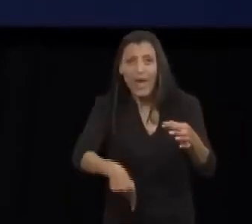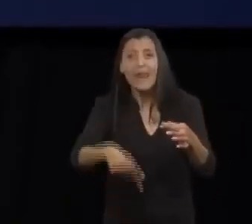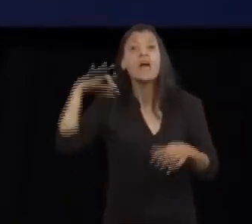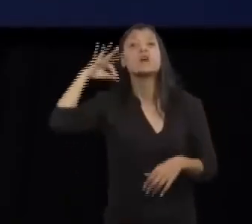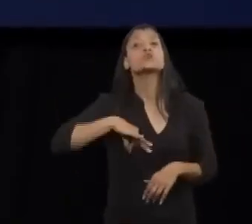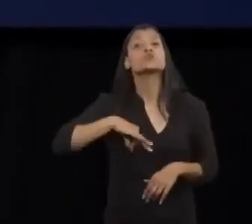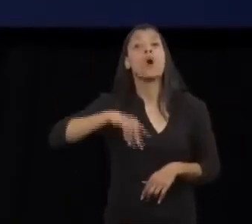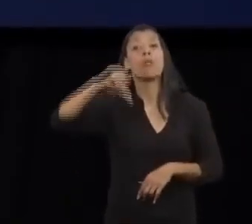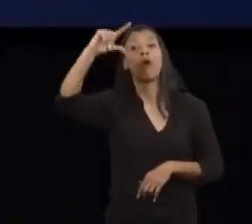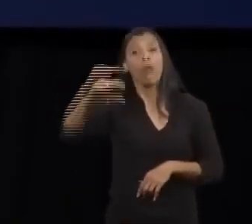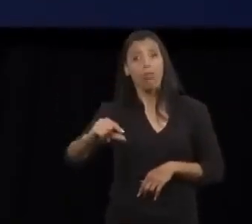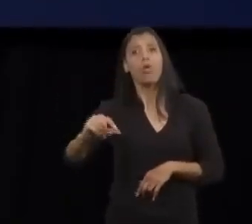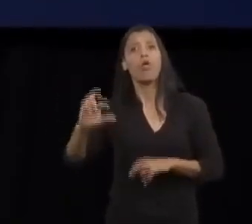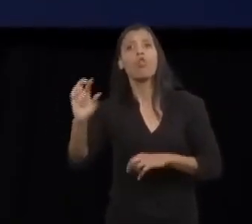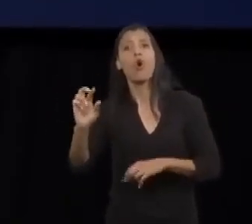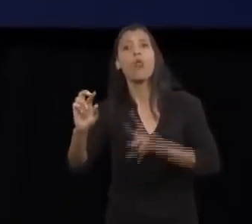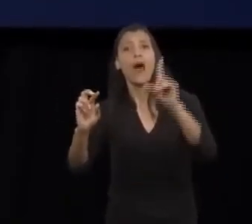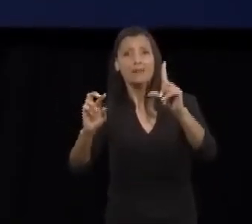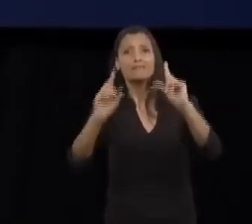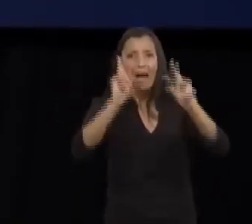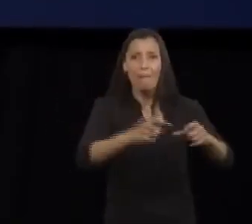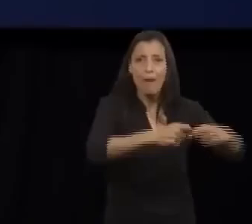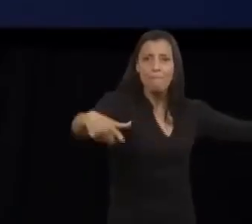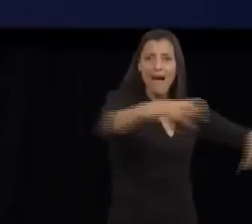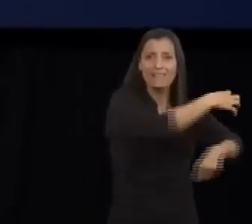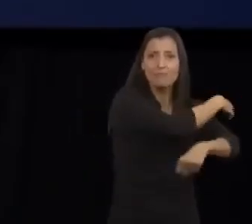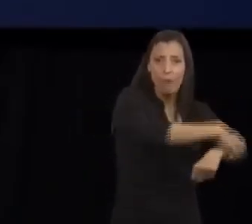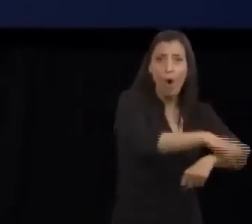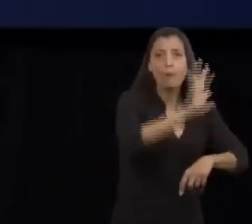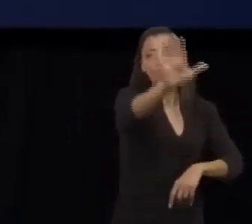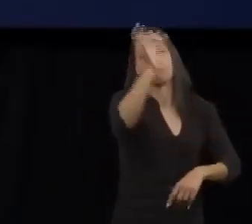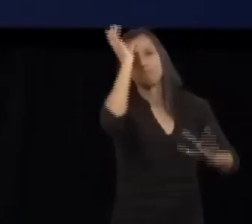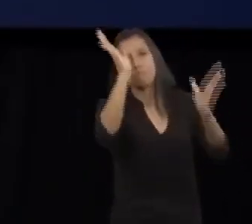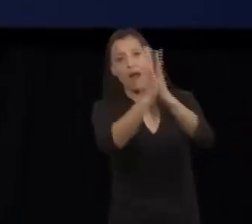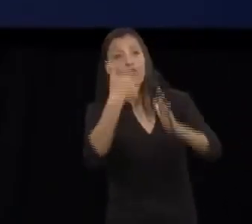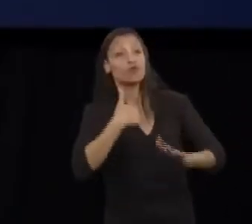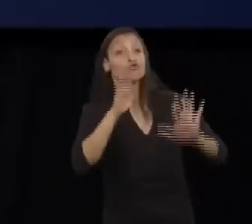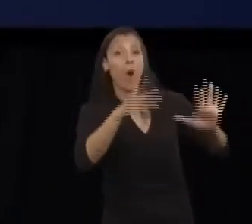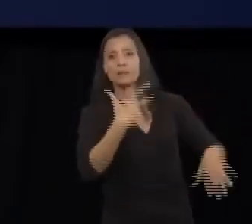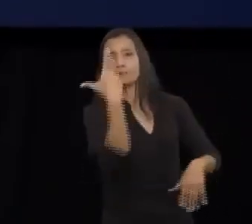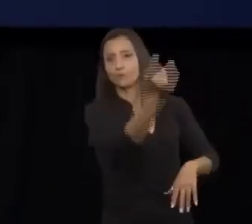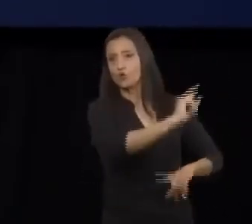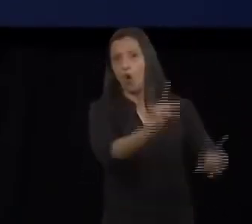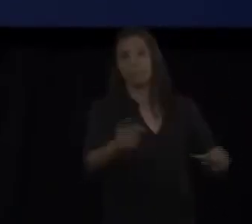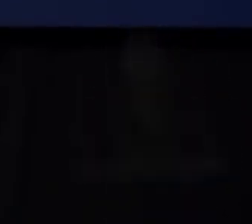and for the increase in the poor and the needy. Excuse me, but I pass on that model.